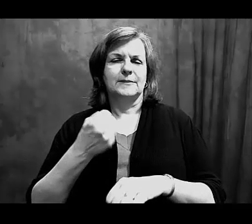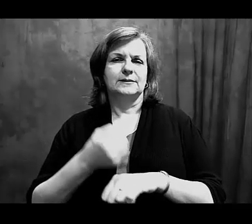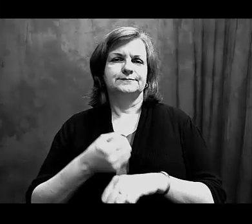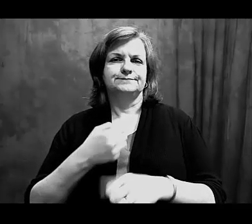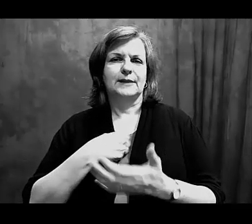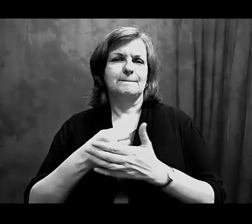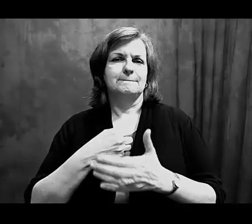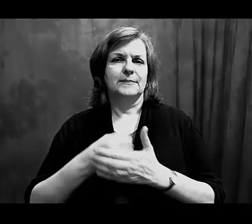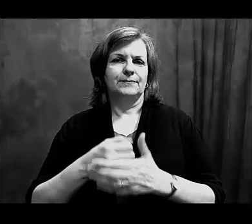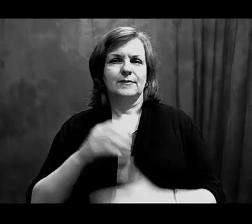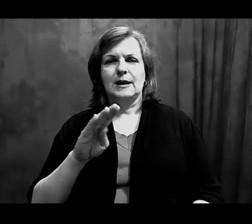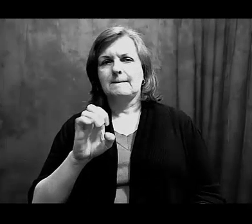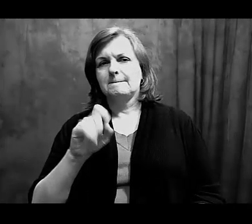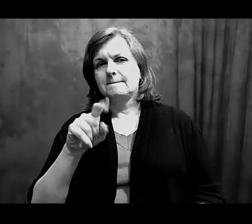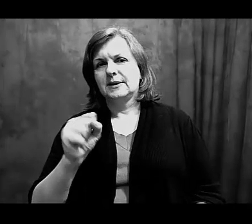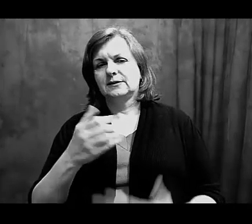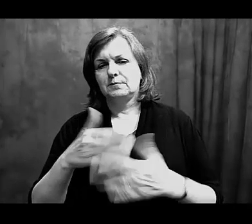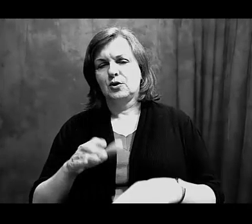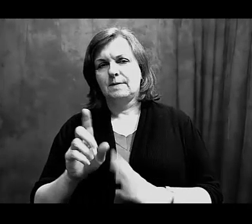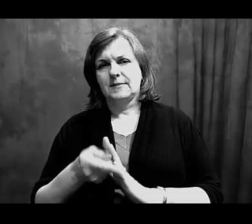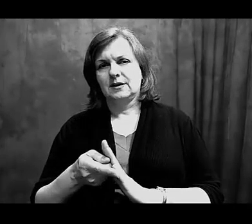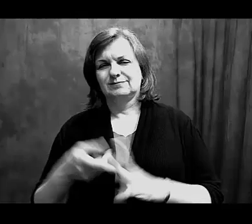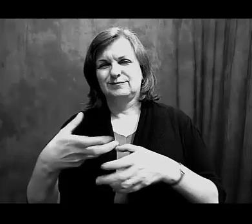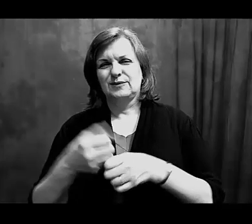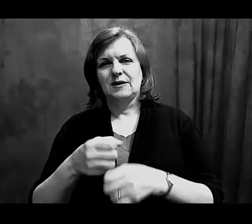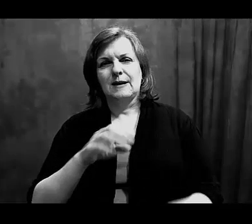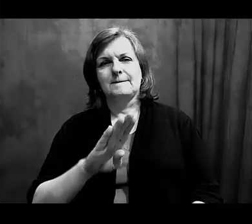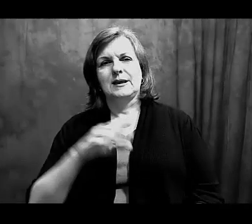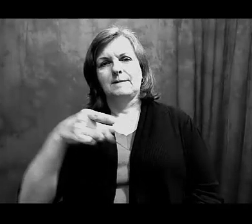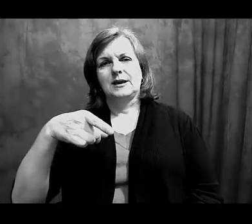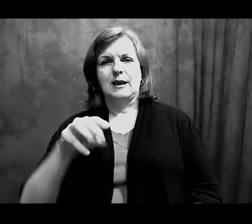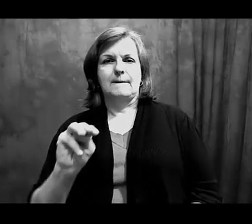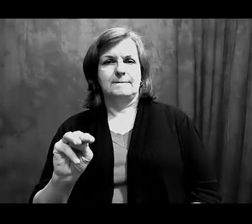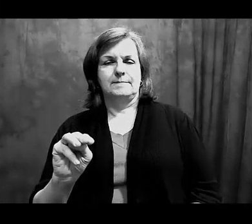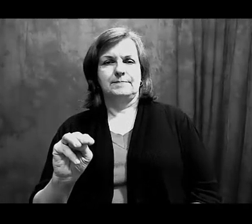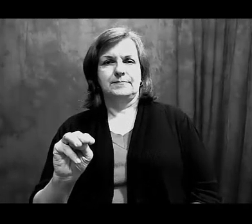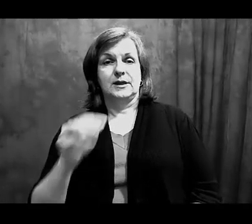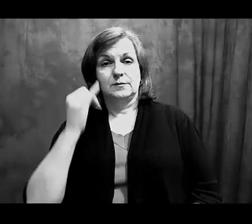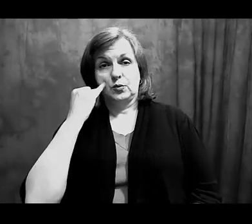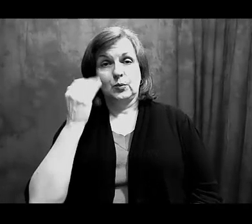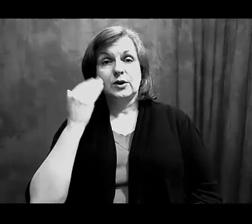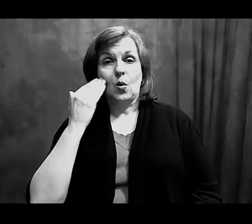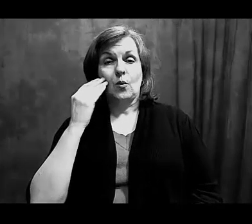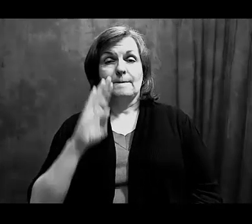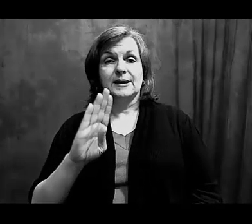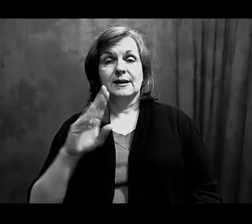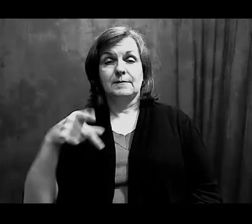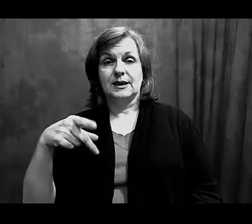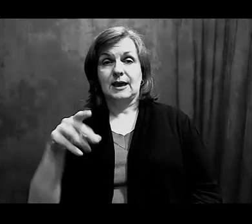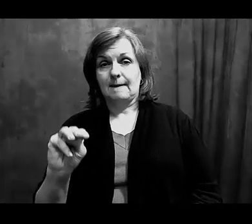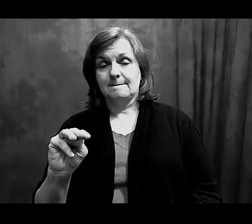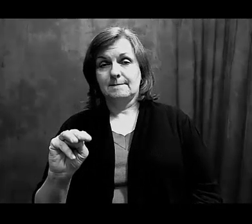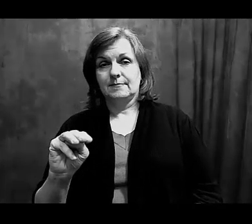your heart itself is pumping all of this blood and when we look at its efficiency